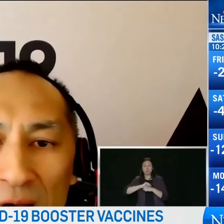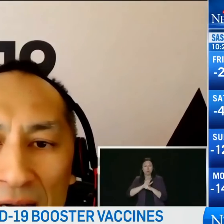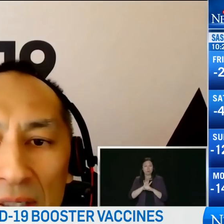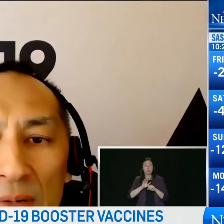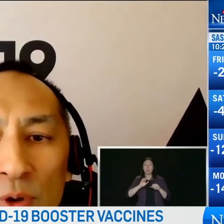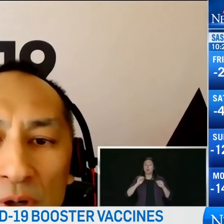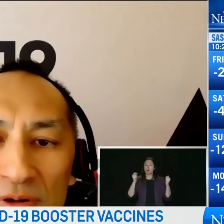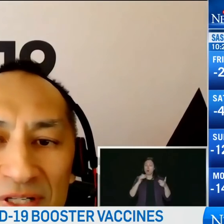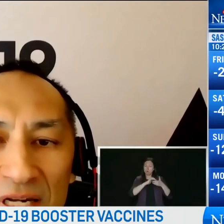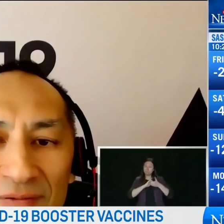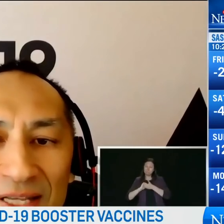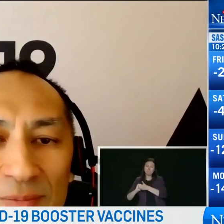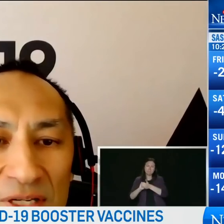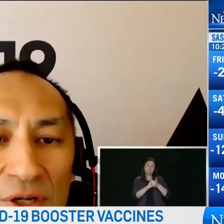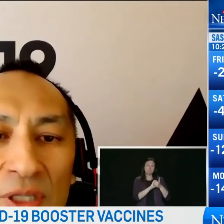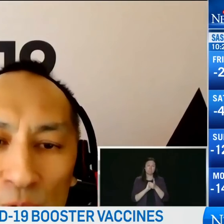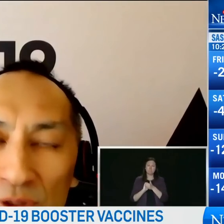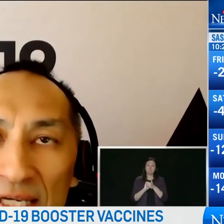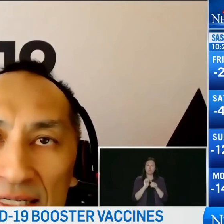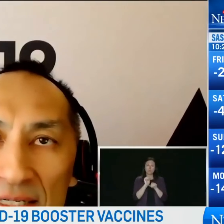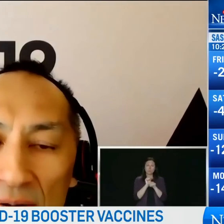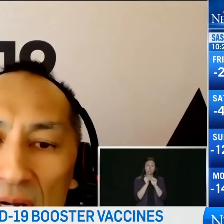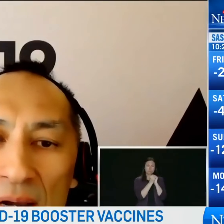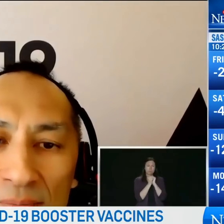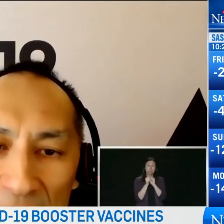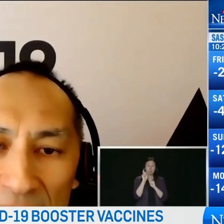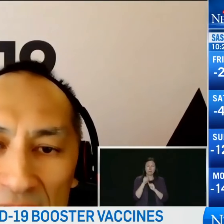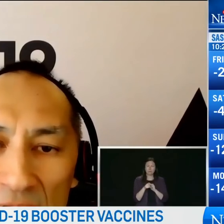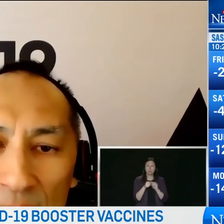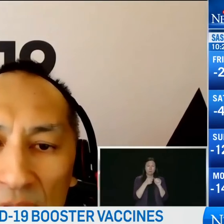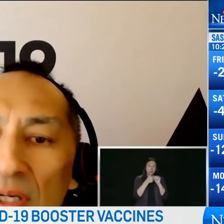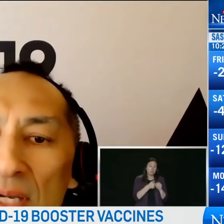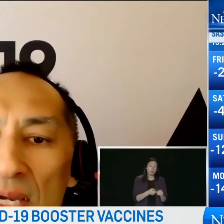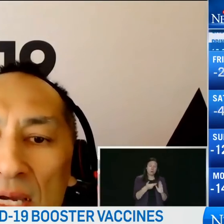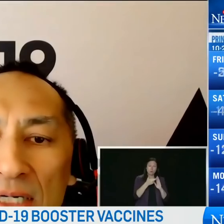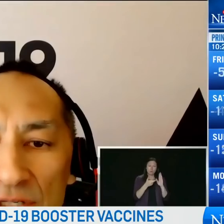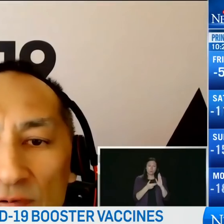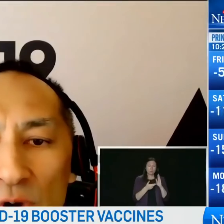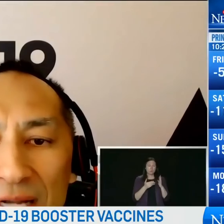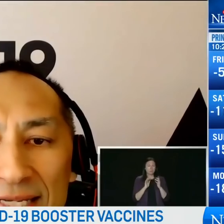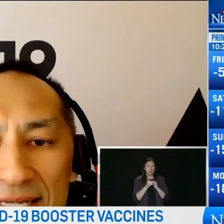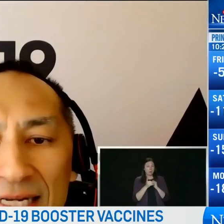WHICH VARIANT CIRCULATING WE ARE BETTER PROTECTED INDIVIDUALLY